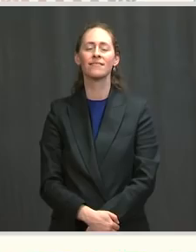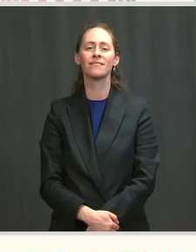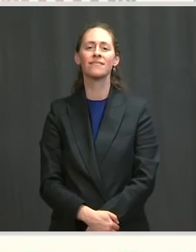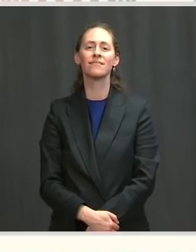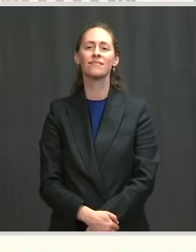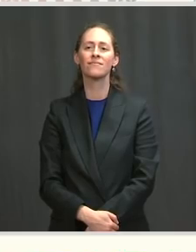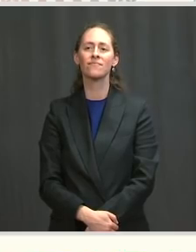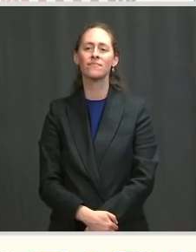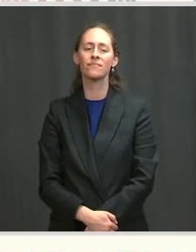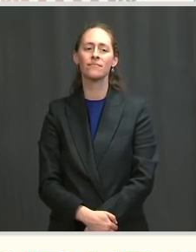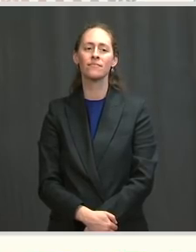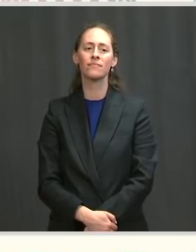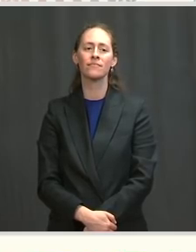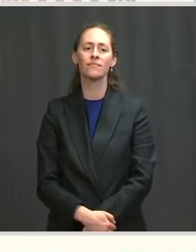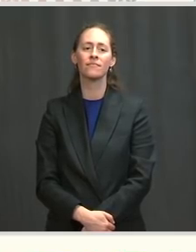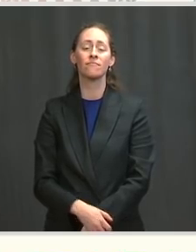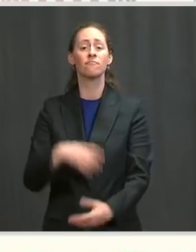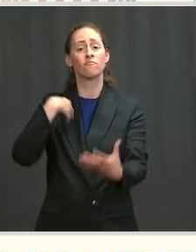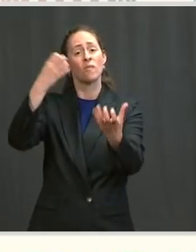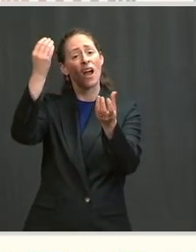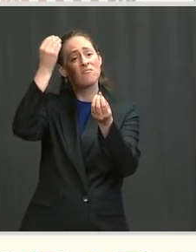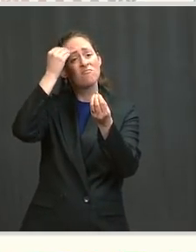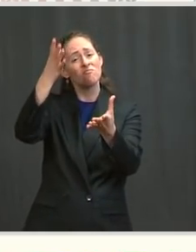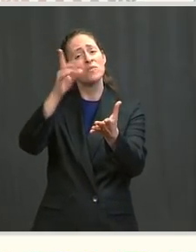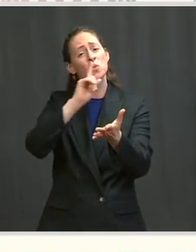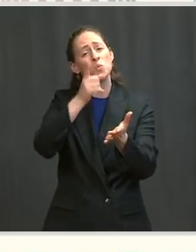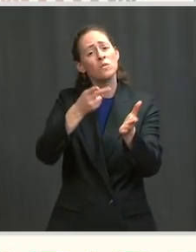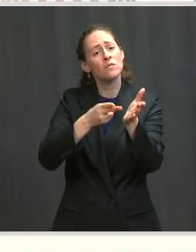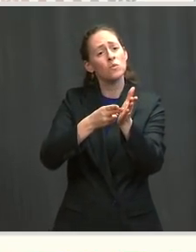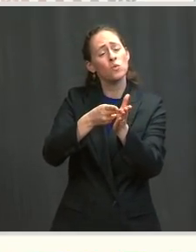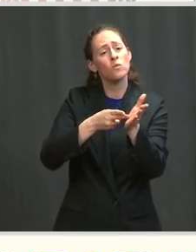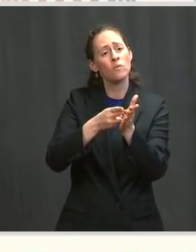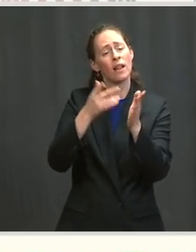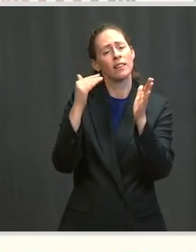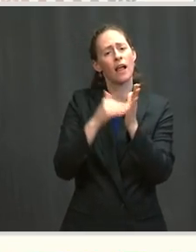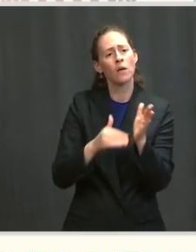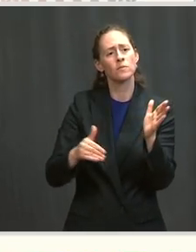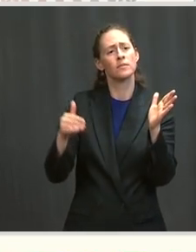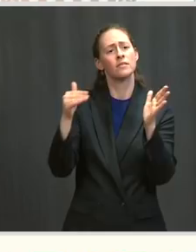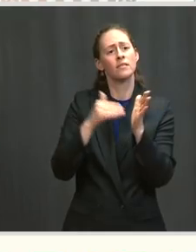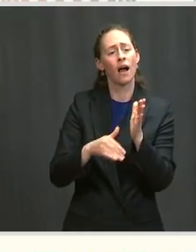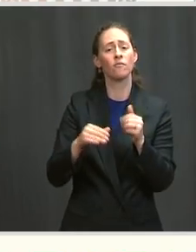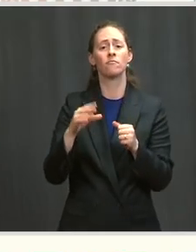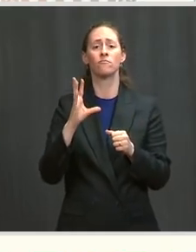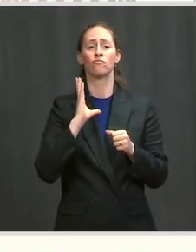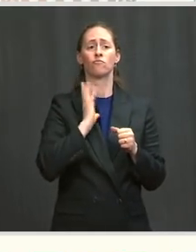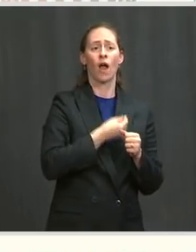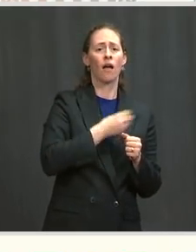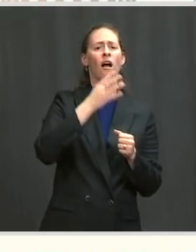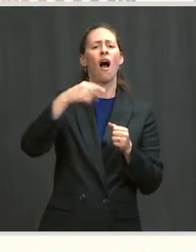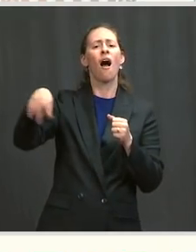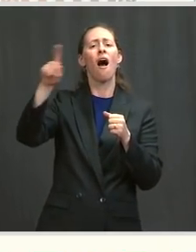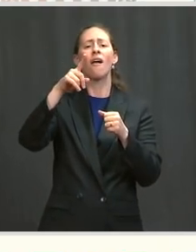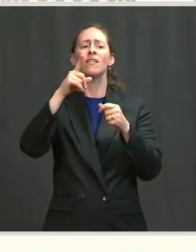The truth is that there are hundreds of thousands of transgender and non-binary young people like me who are thriving in our country.